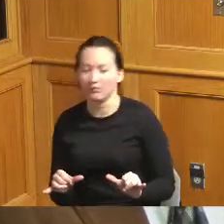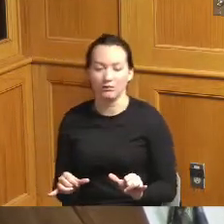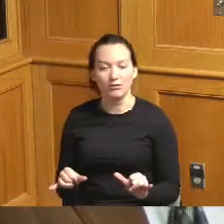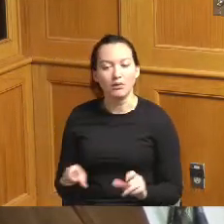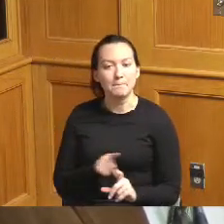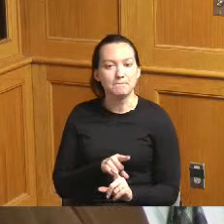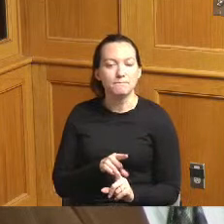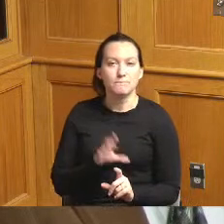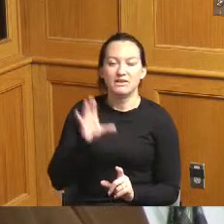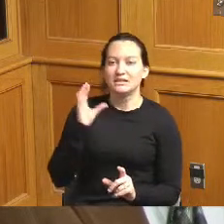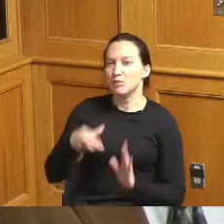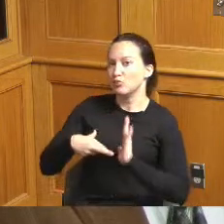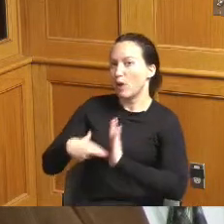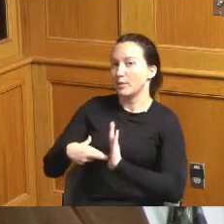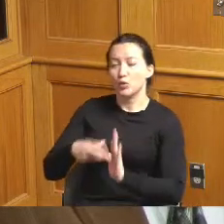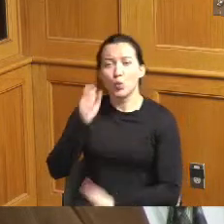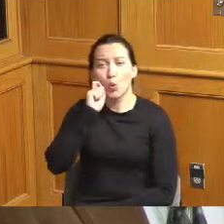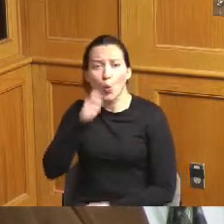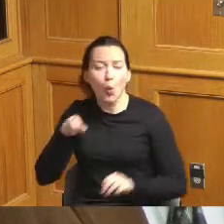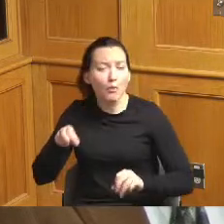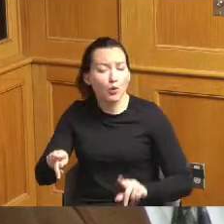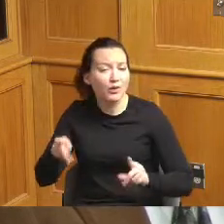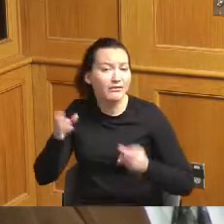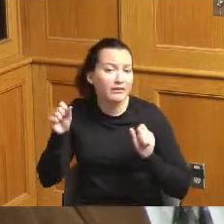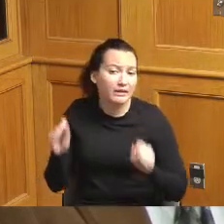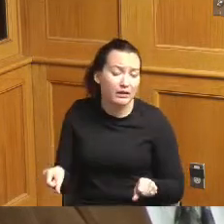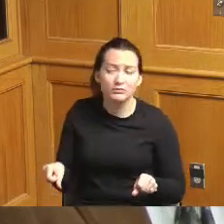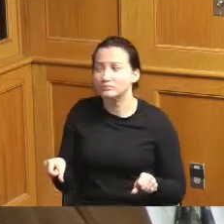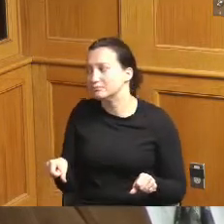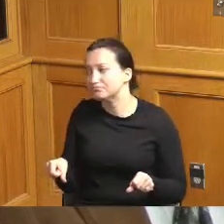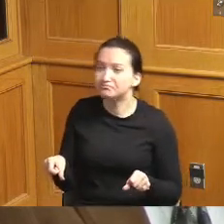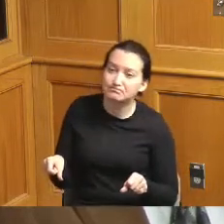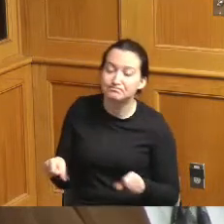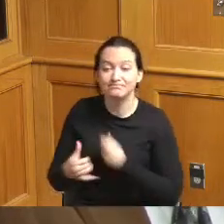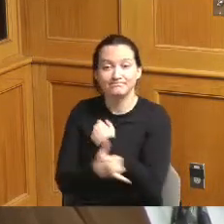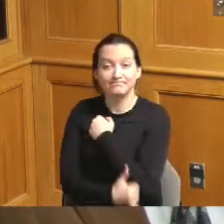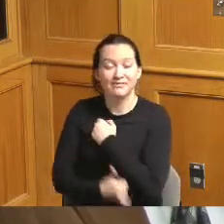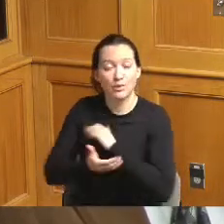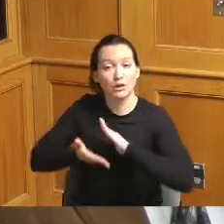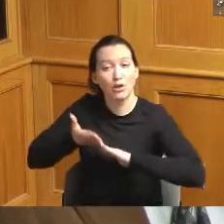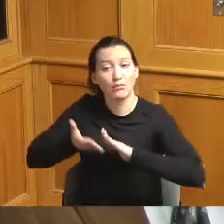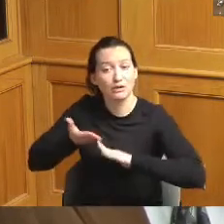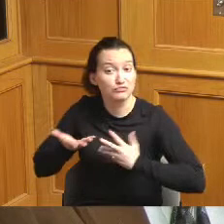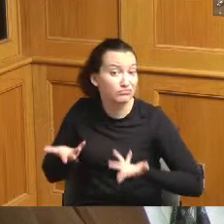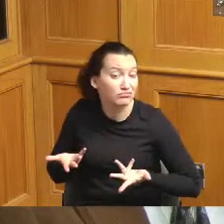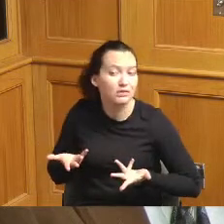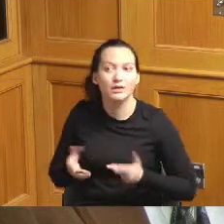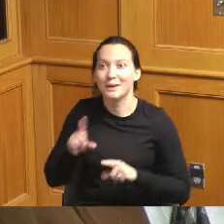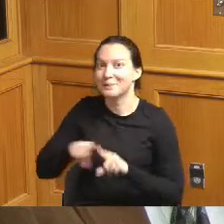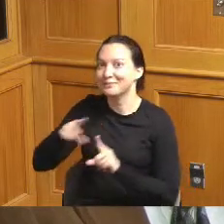does represent a pretty cool opportunity maybe for County operations so and the north building at the